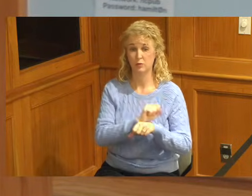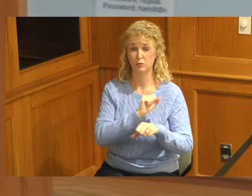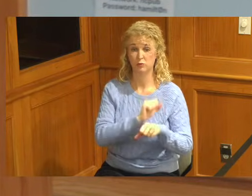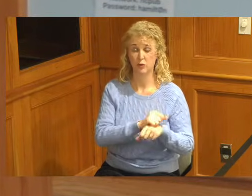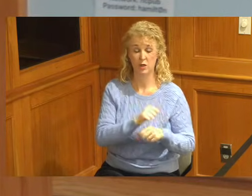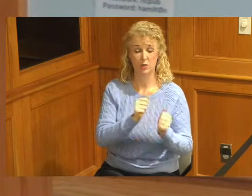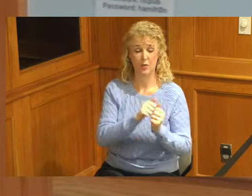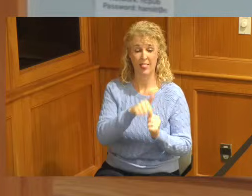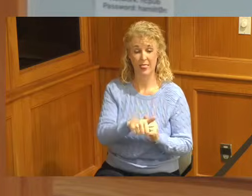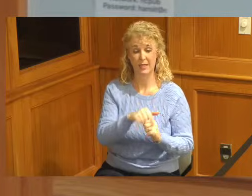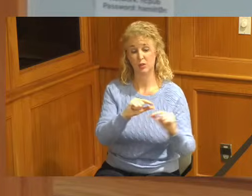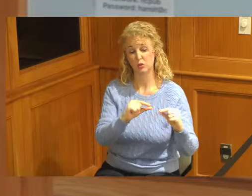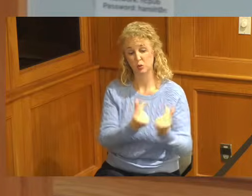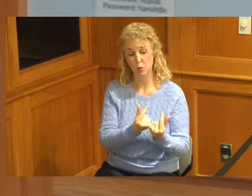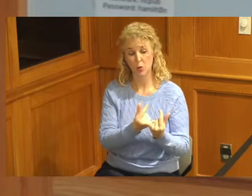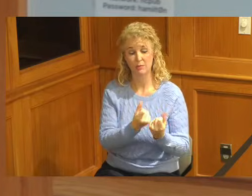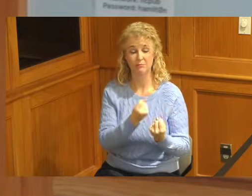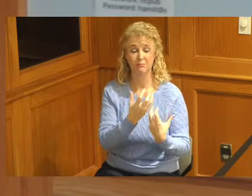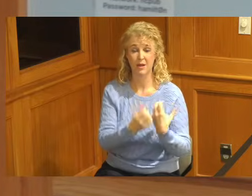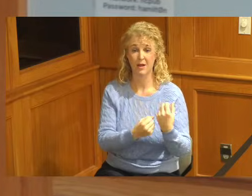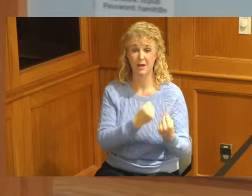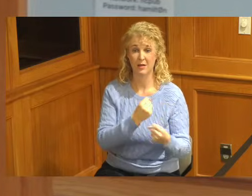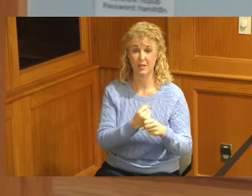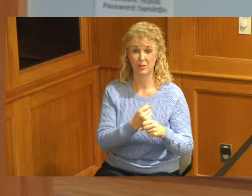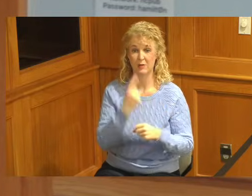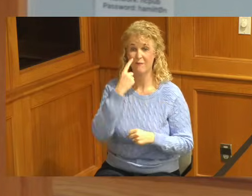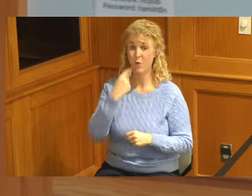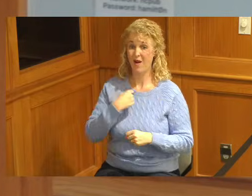been, you know, this is the this is the golden vision of a community development corporation.